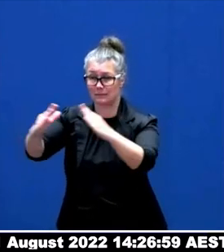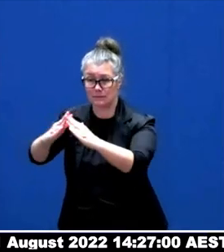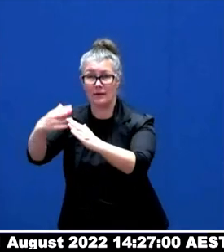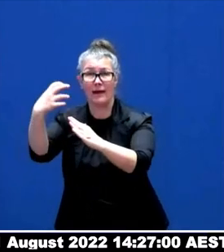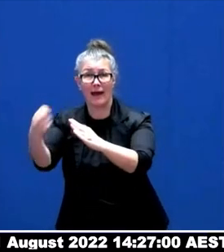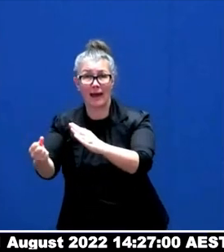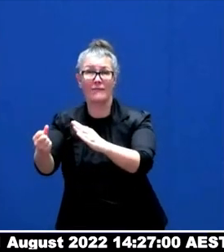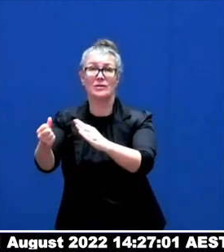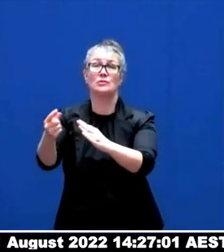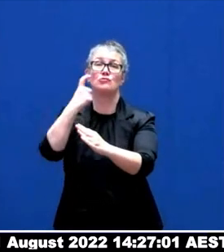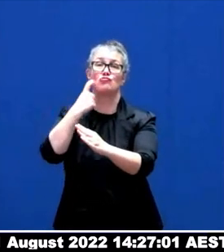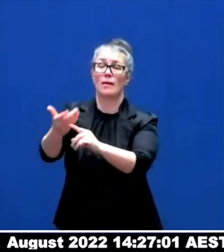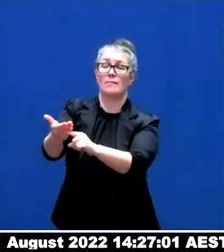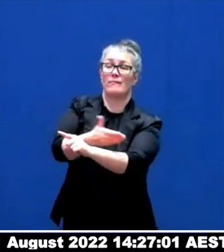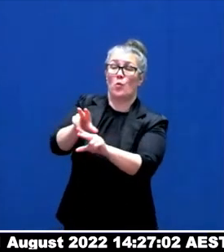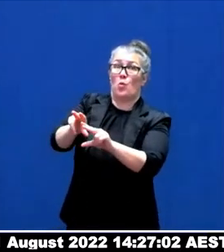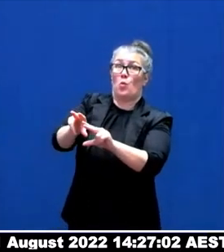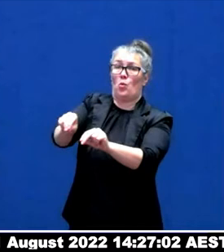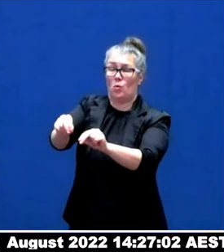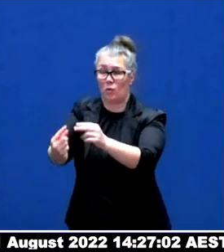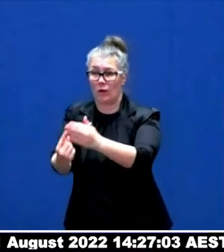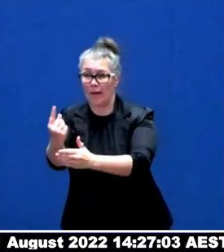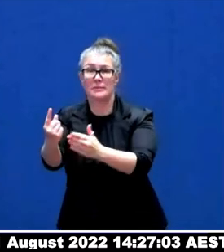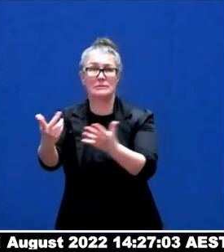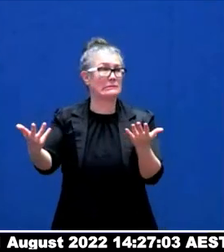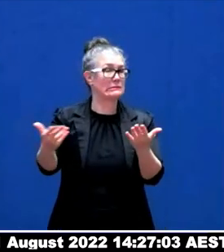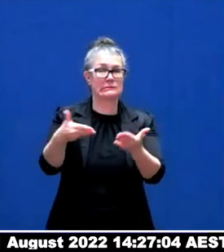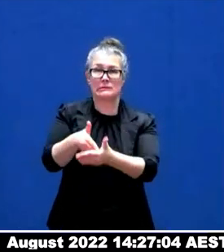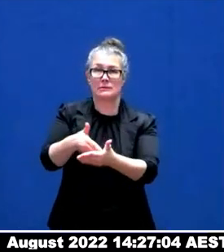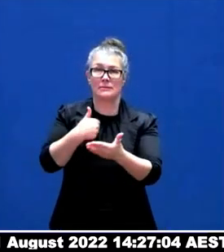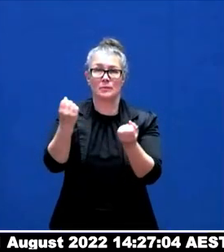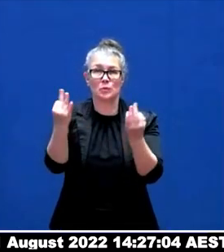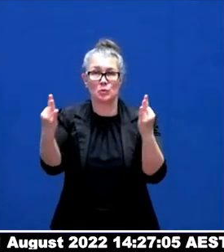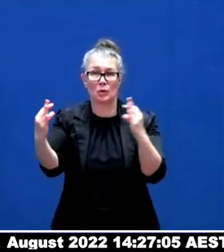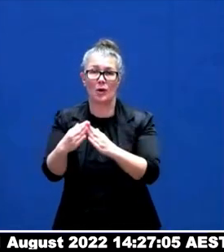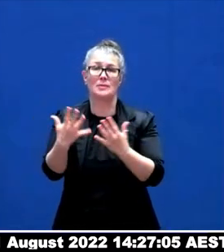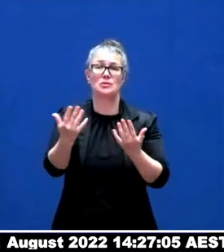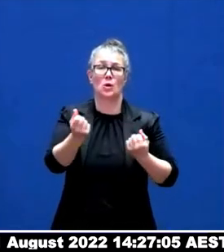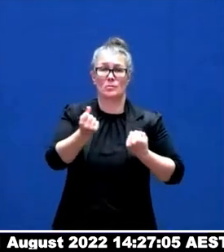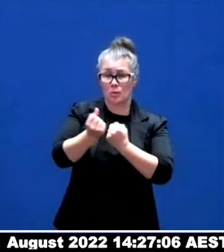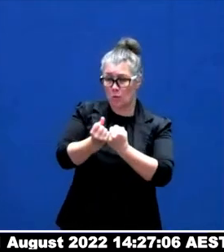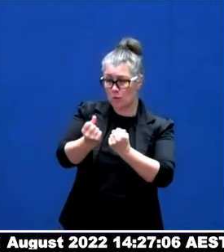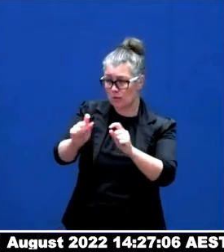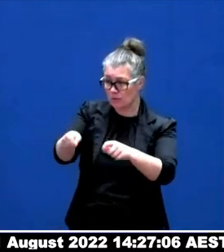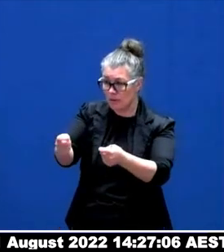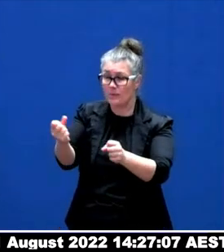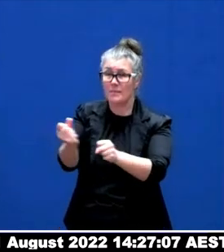risk of homelessness, and navigating those systems as well to ensure they can secure